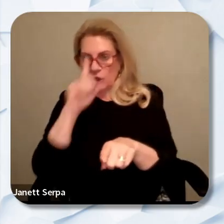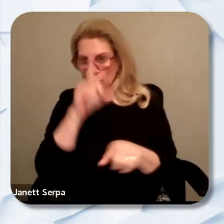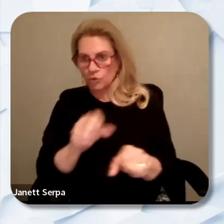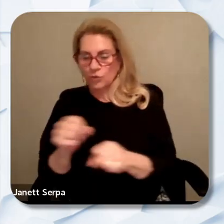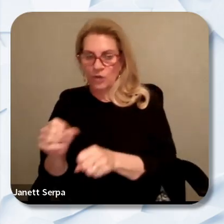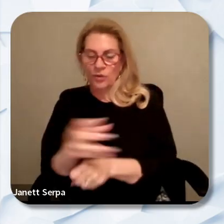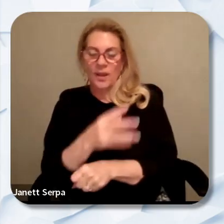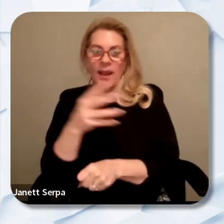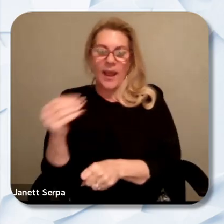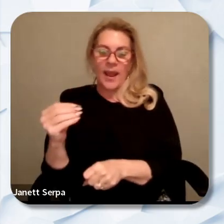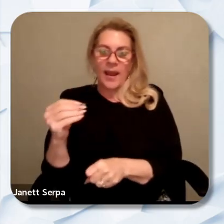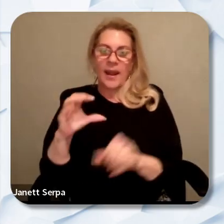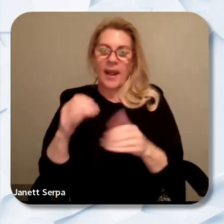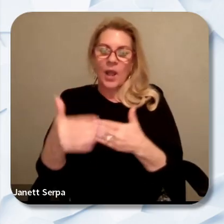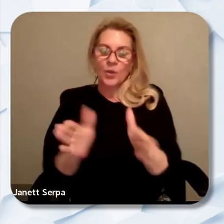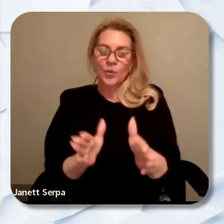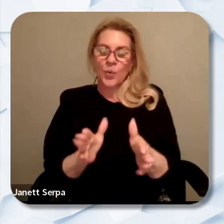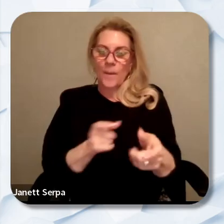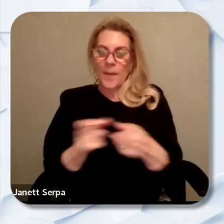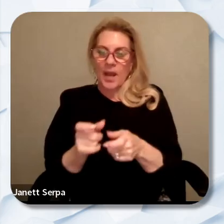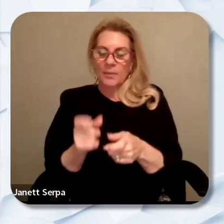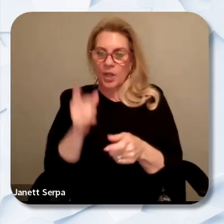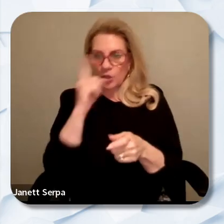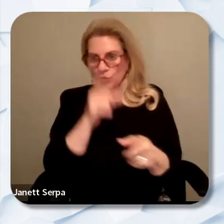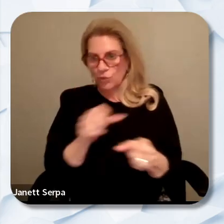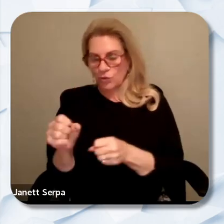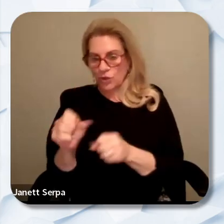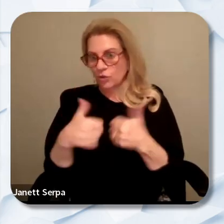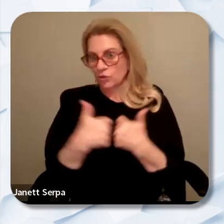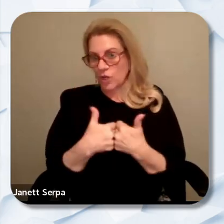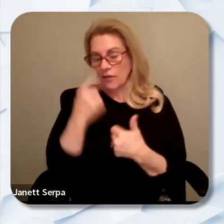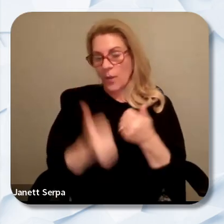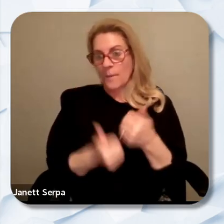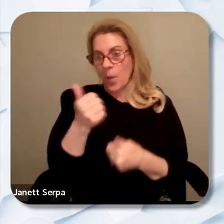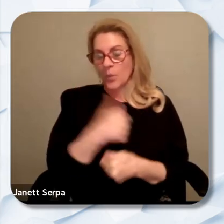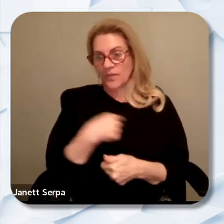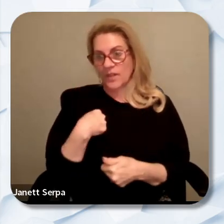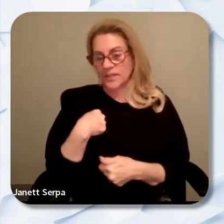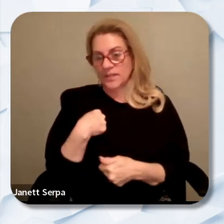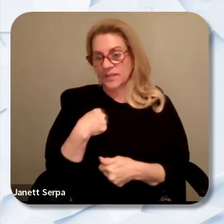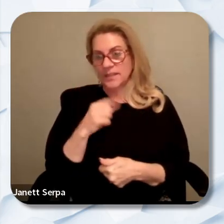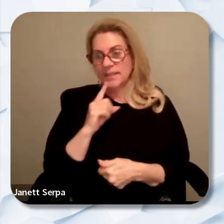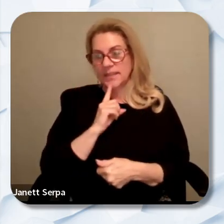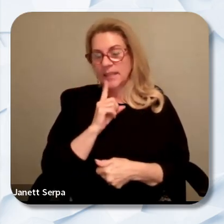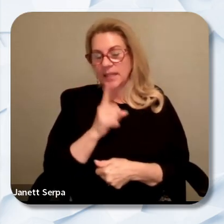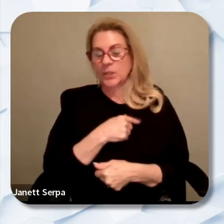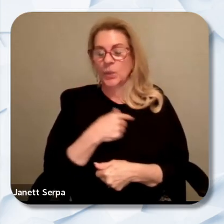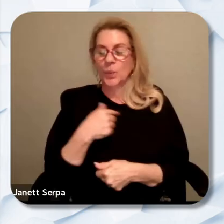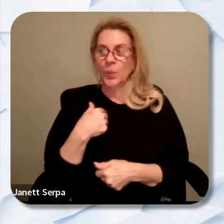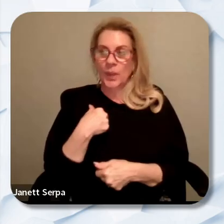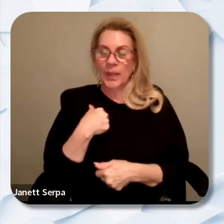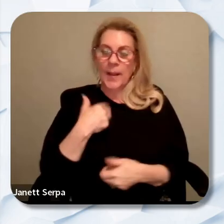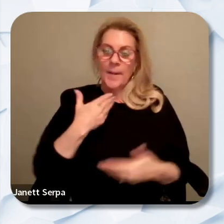and those classroom management strategies. The challenge for most of us is that we may or may